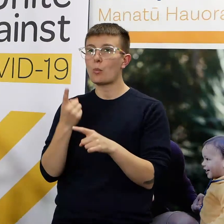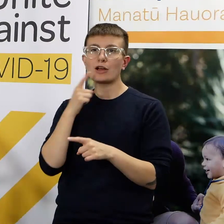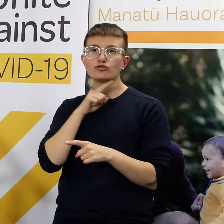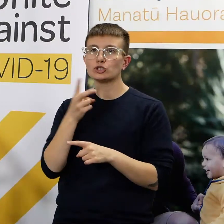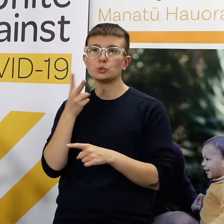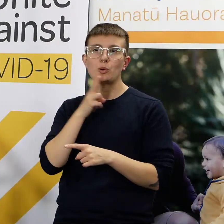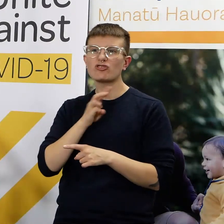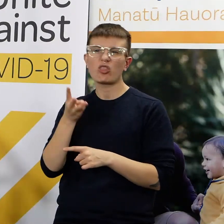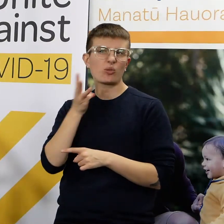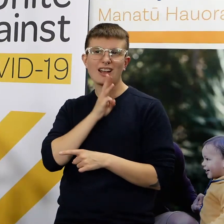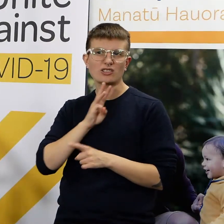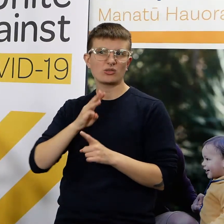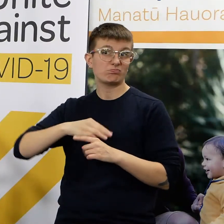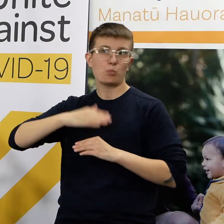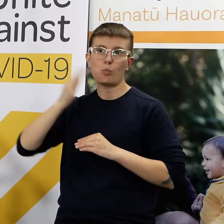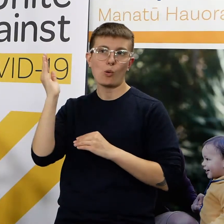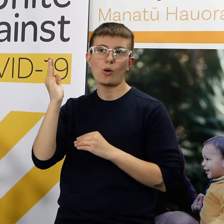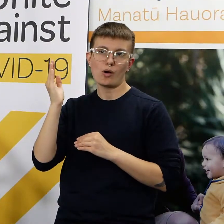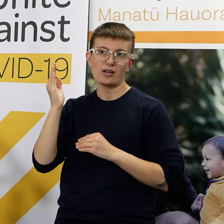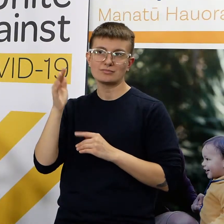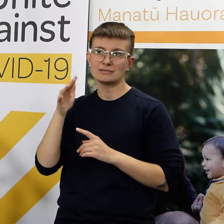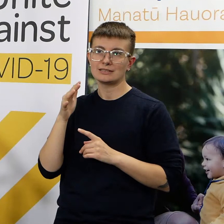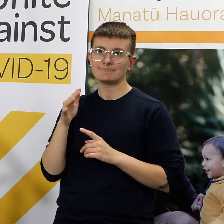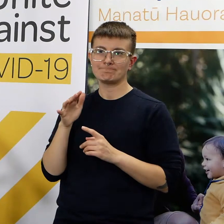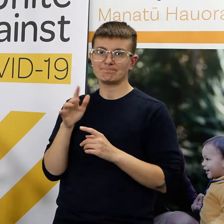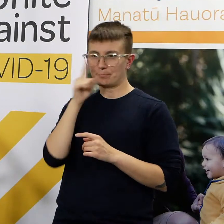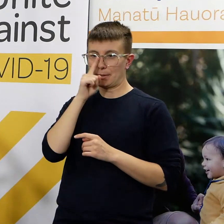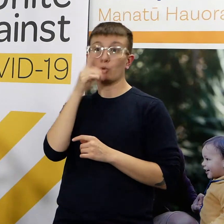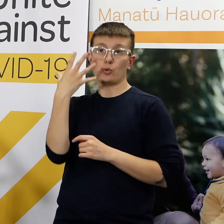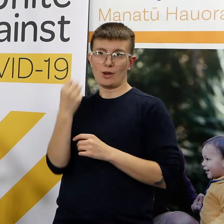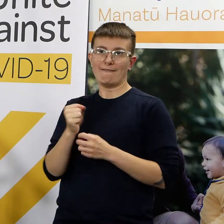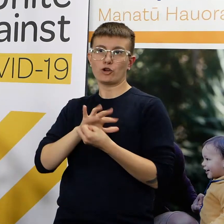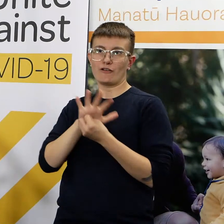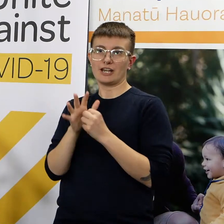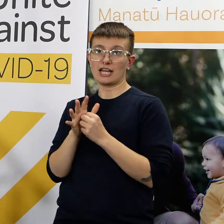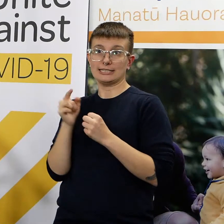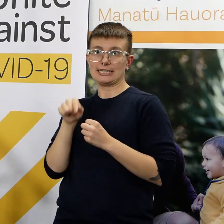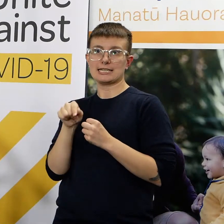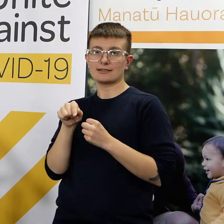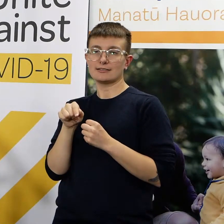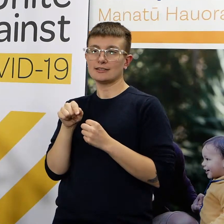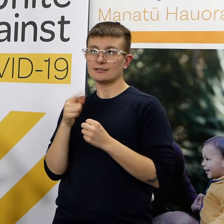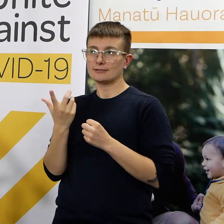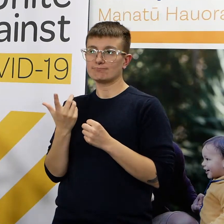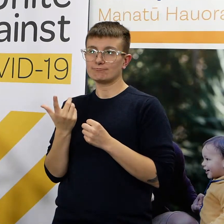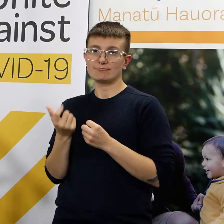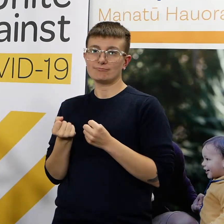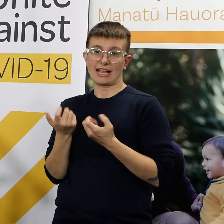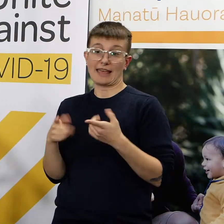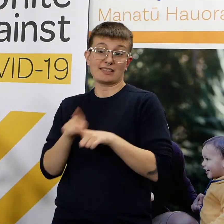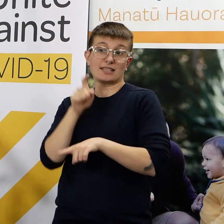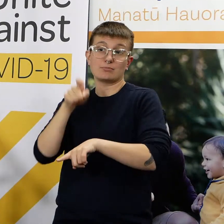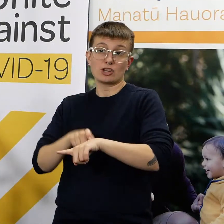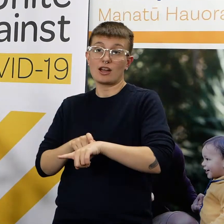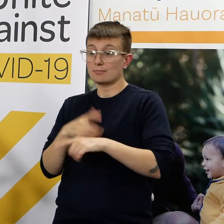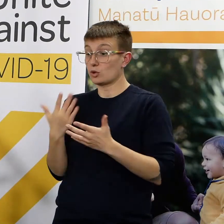and then you'll recall at least 10,000 calls a day if required. So this will be a few 100, and in this case, of course